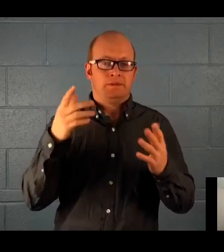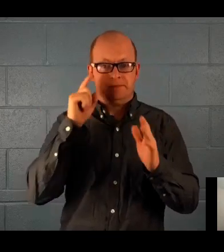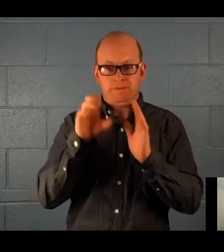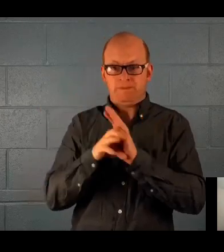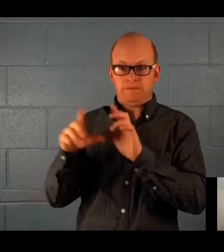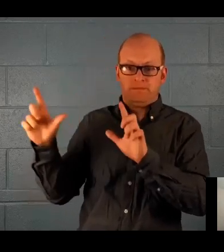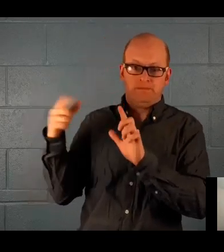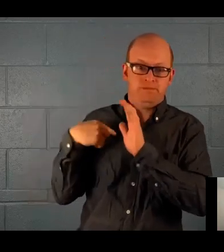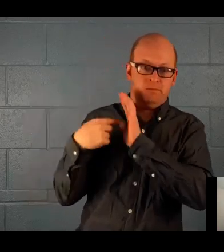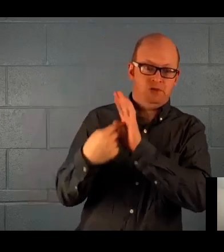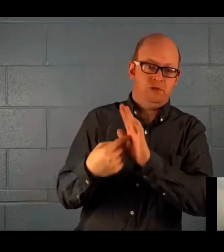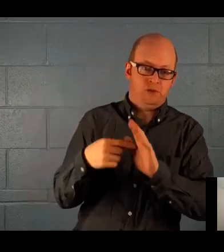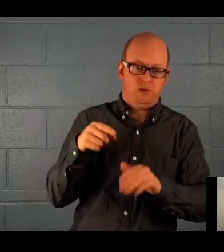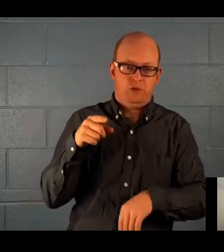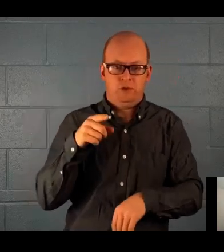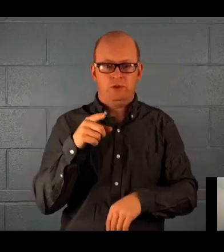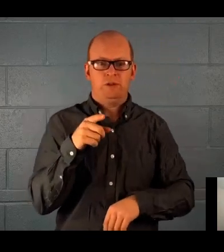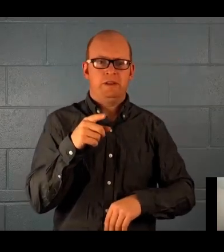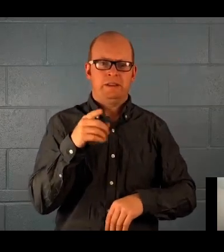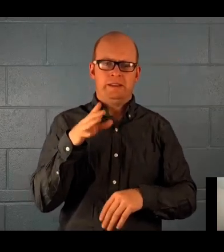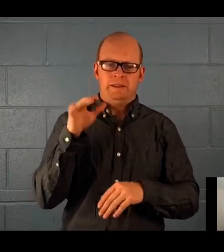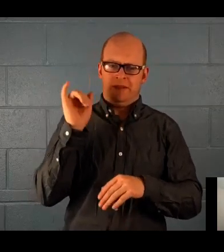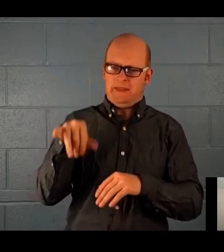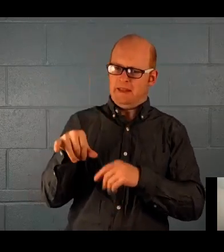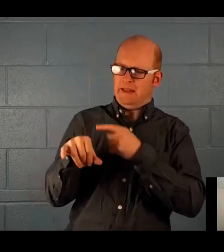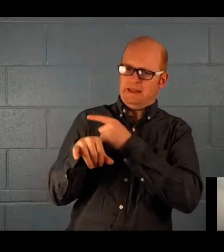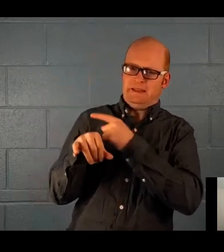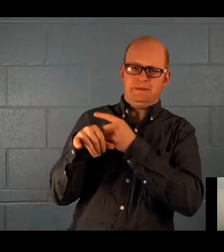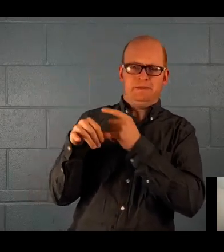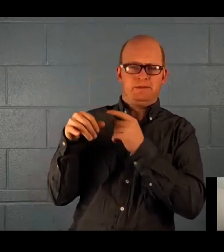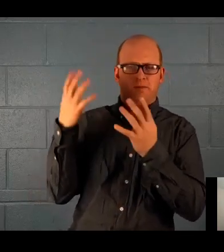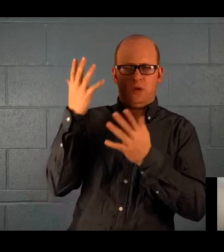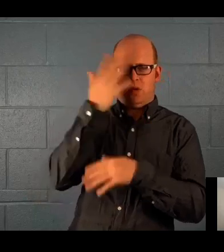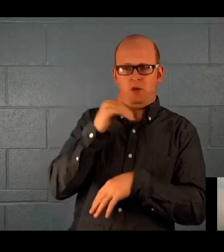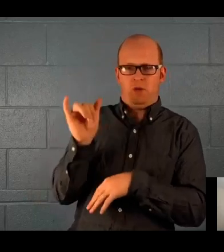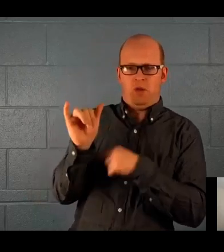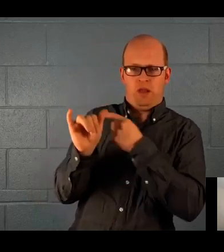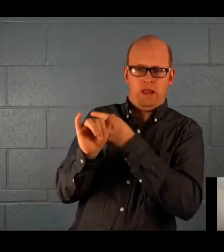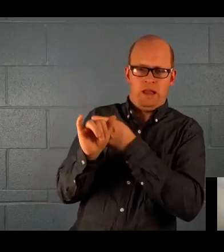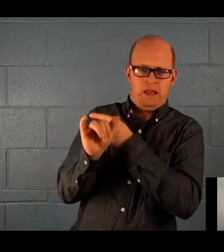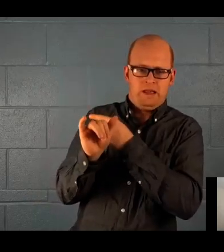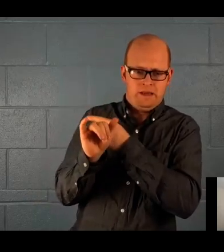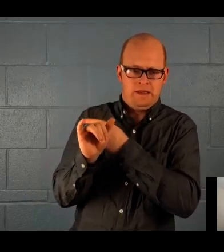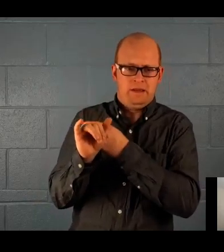The diagram I'm showing you on the top left of this slide, is representative of the fragmented AAVs.